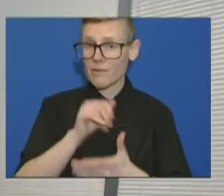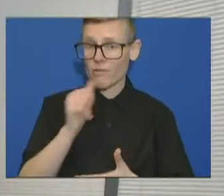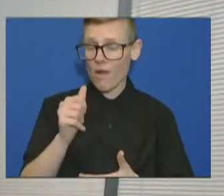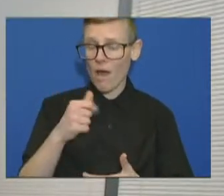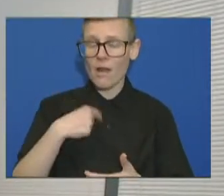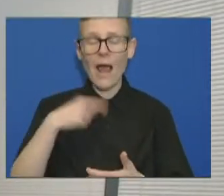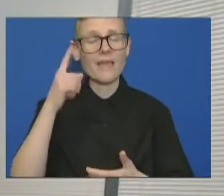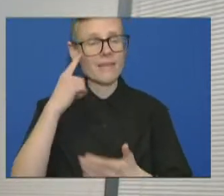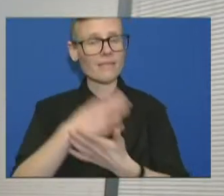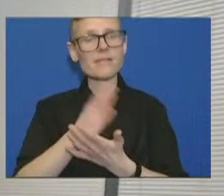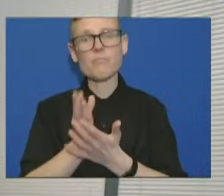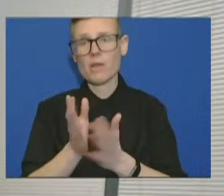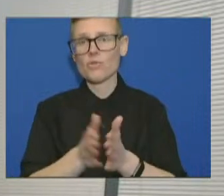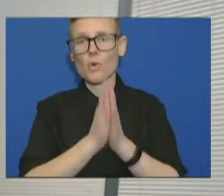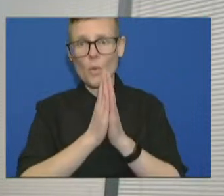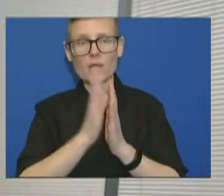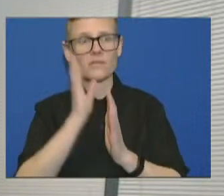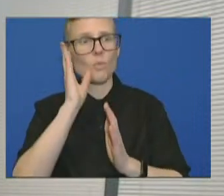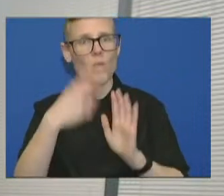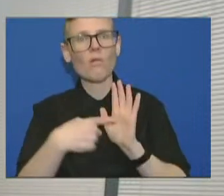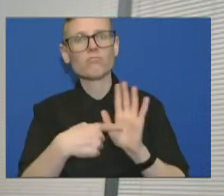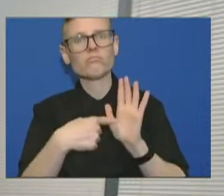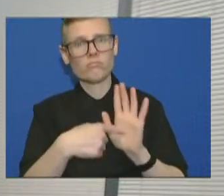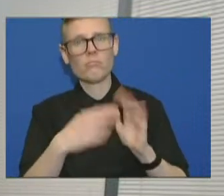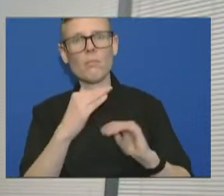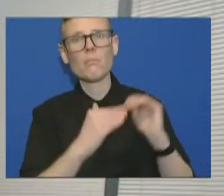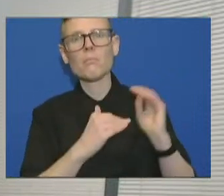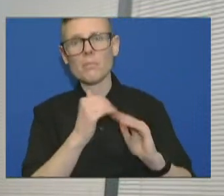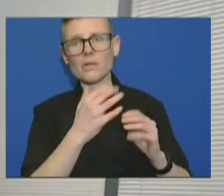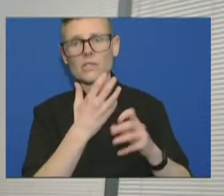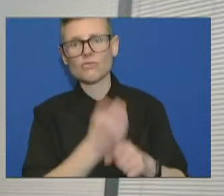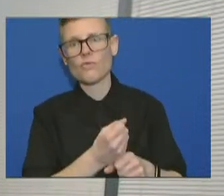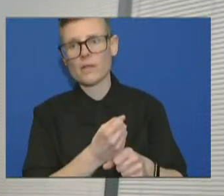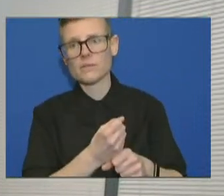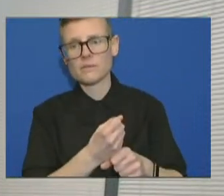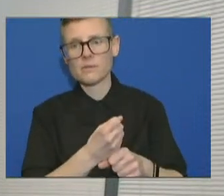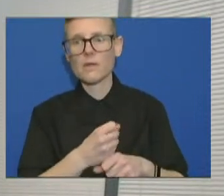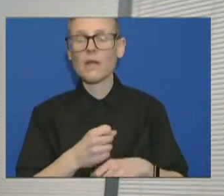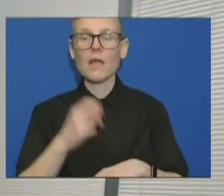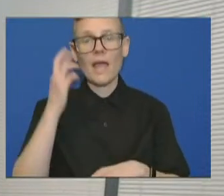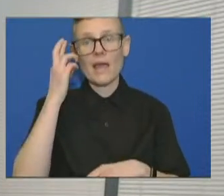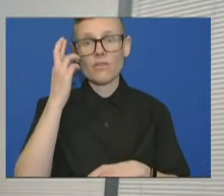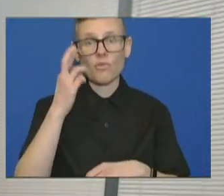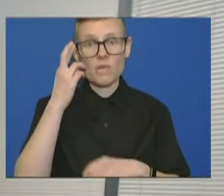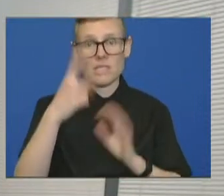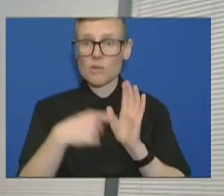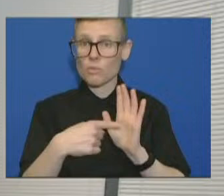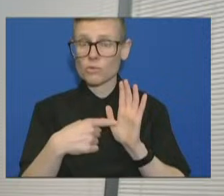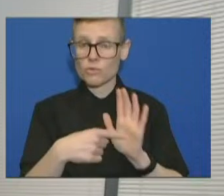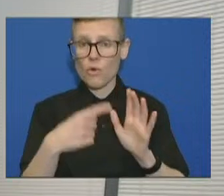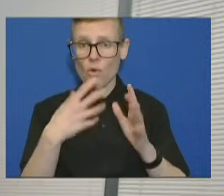county council? Well, I believe it or not, this big budget request, I hope, is actually an